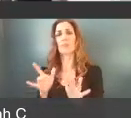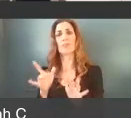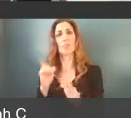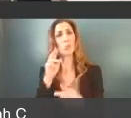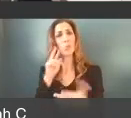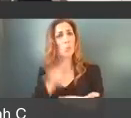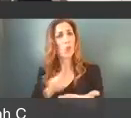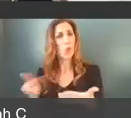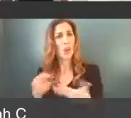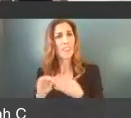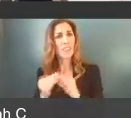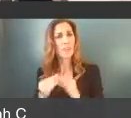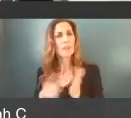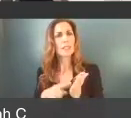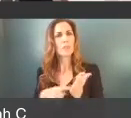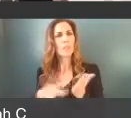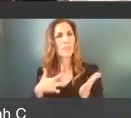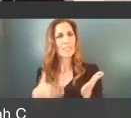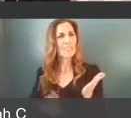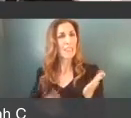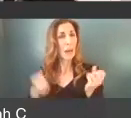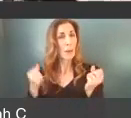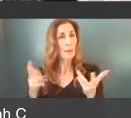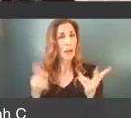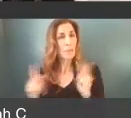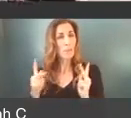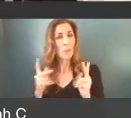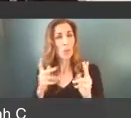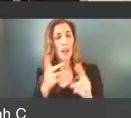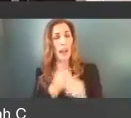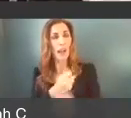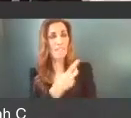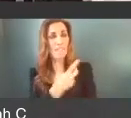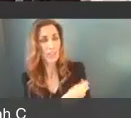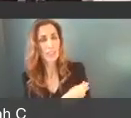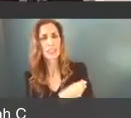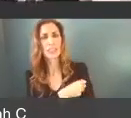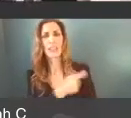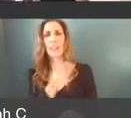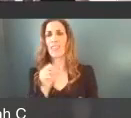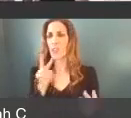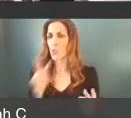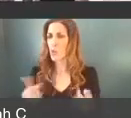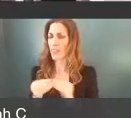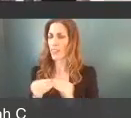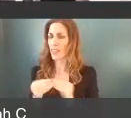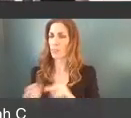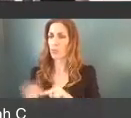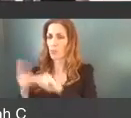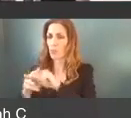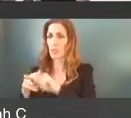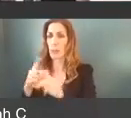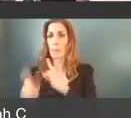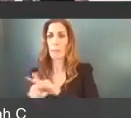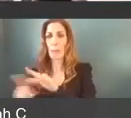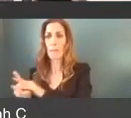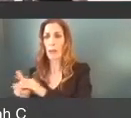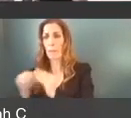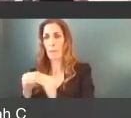that you start to see how many people in the County have been vaccinated and then you look at the numbers, even if they're numbers that are still relatively high, and you